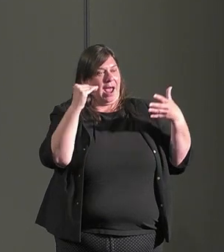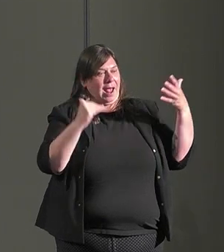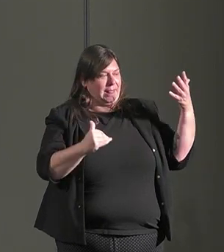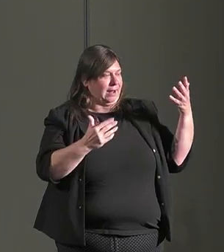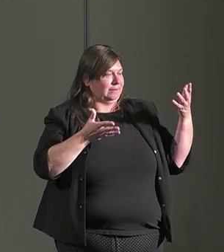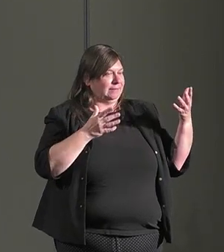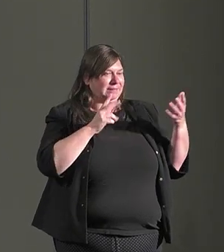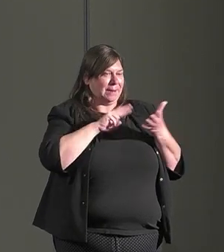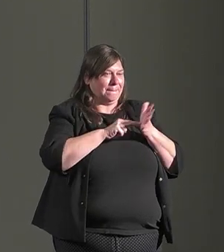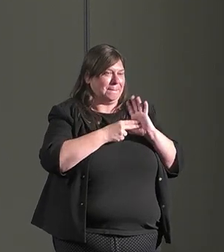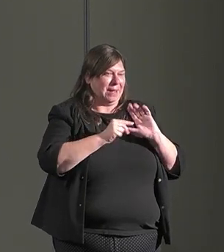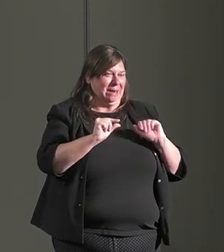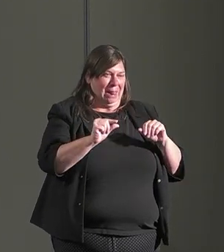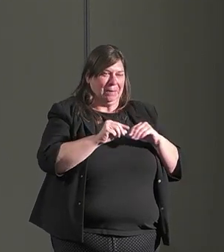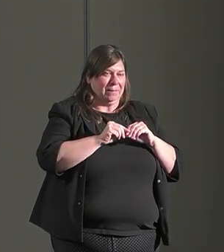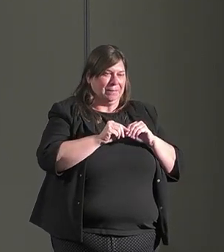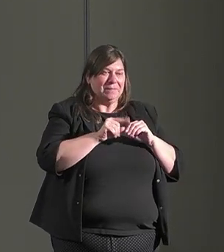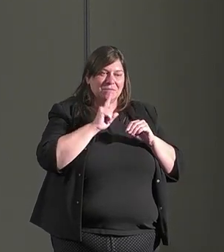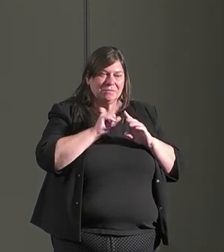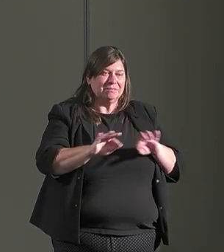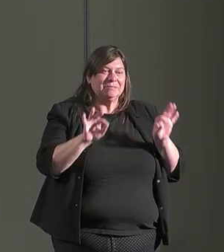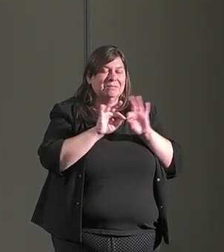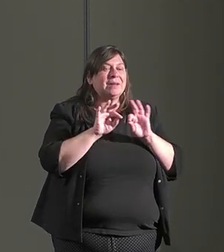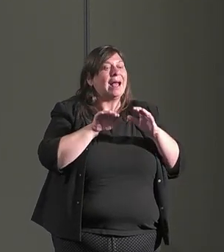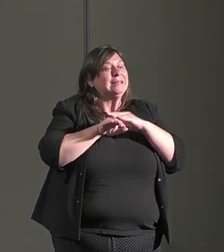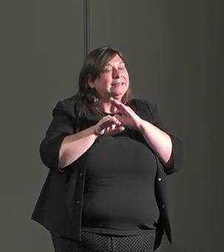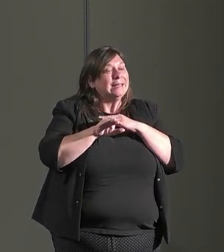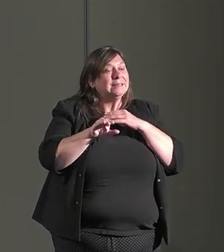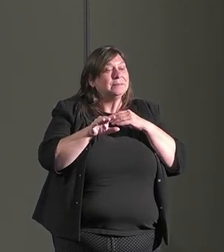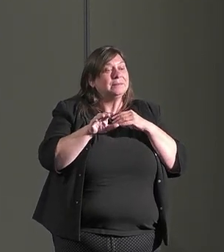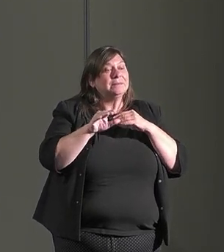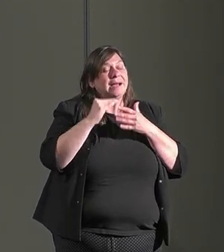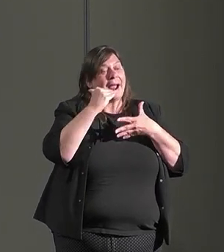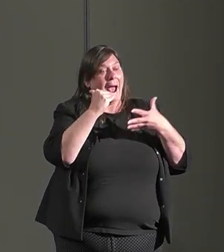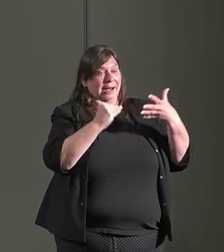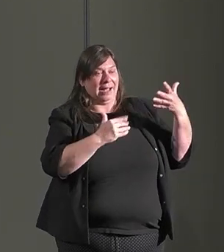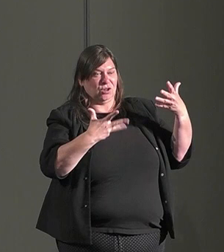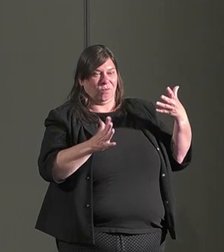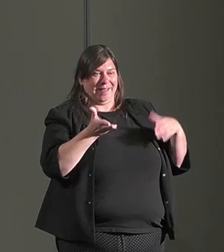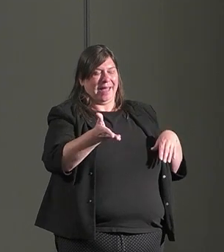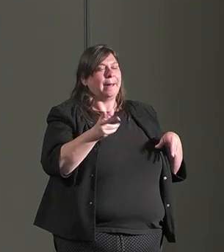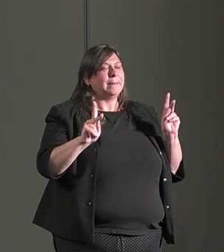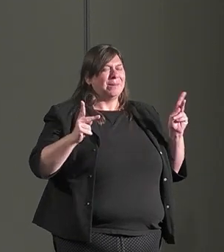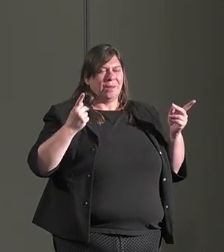to those that matter. Accessibility guidelines are in existence but people don't understand them.